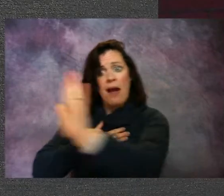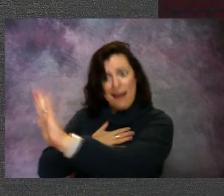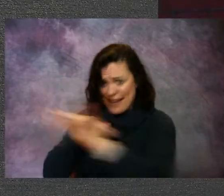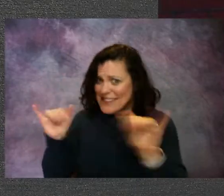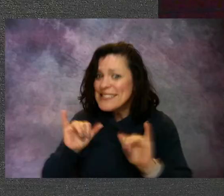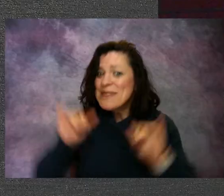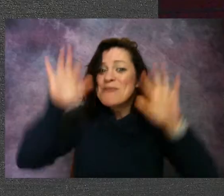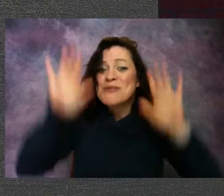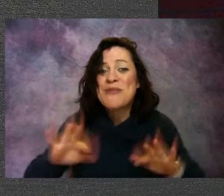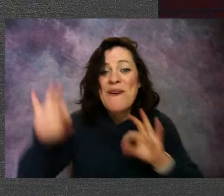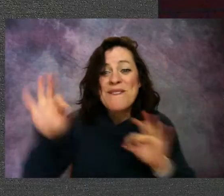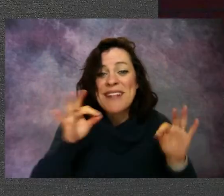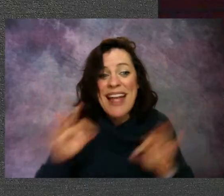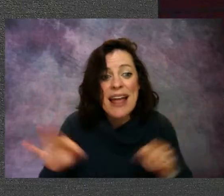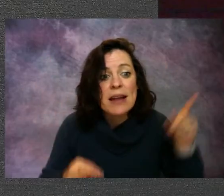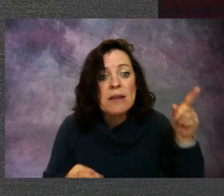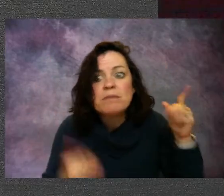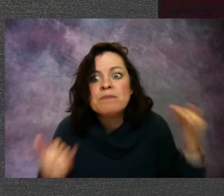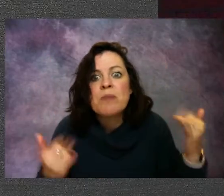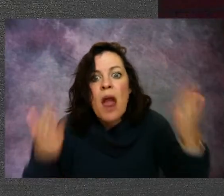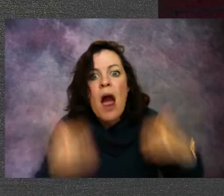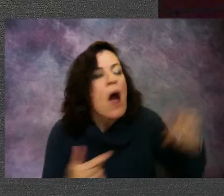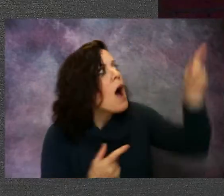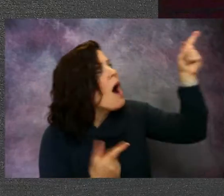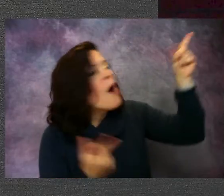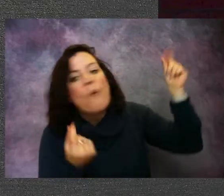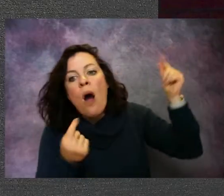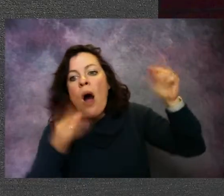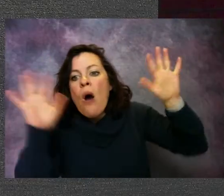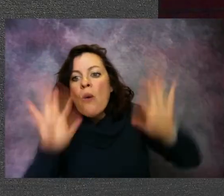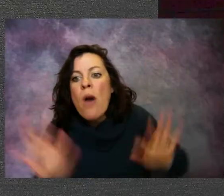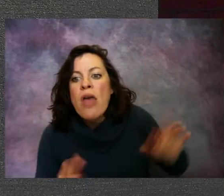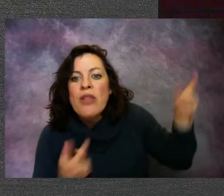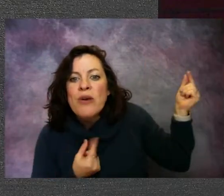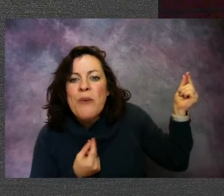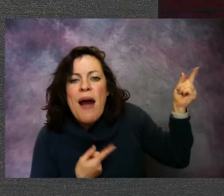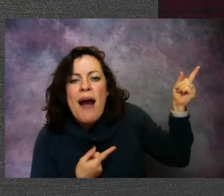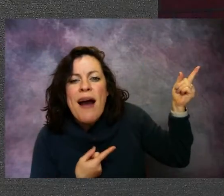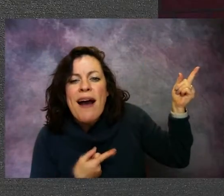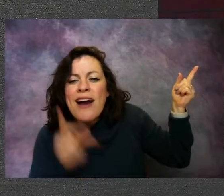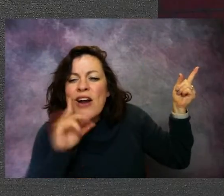Look in that window. What do you think the weather looks like in that window?